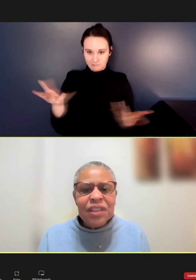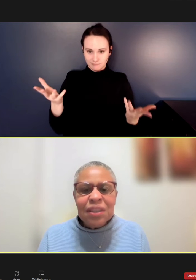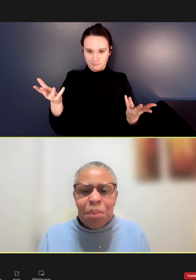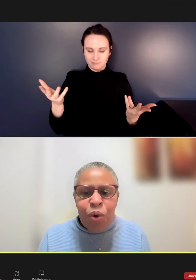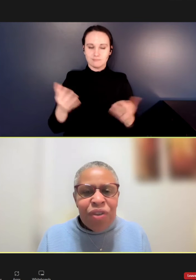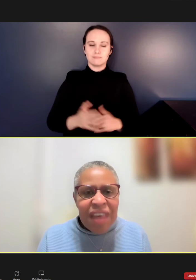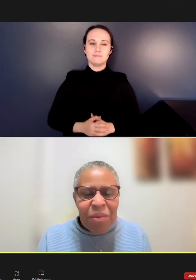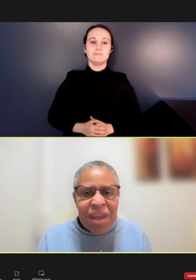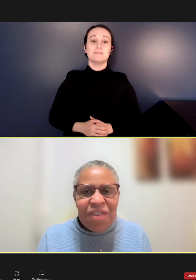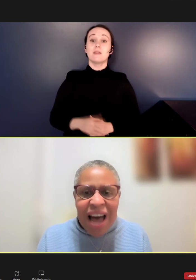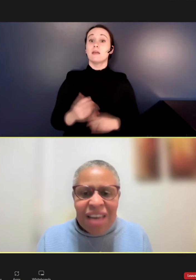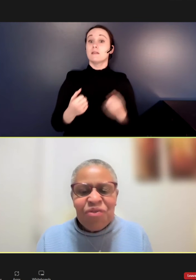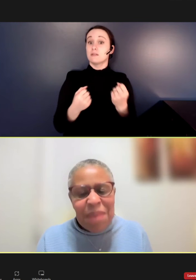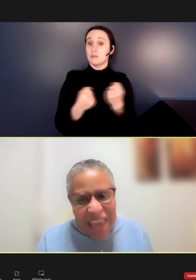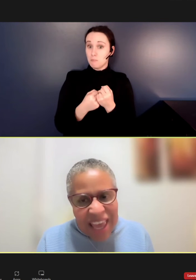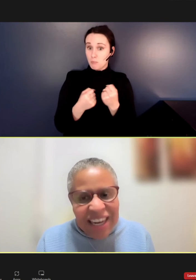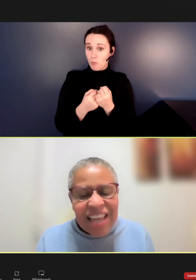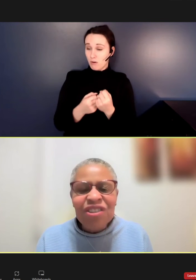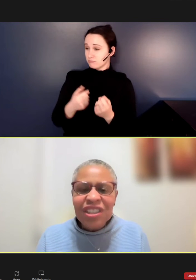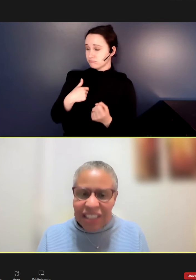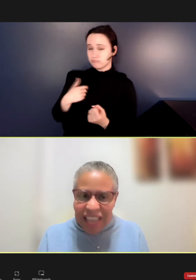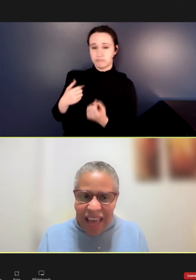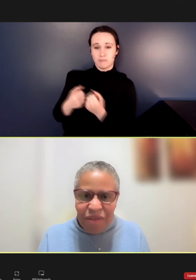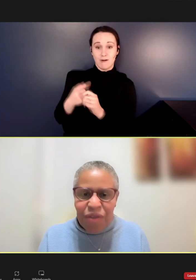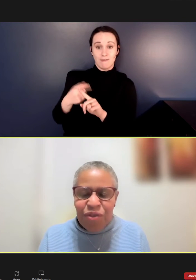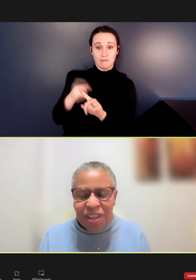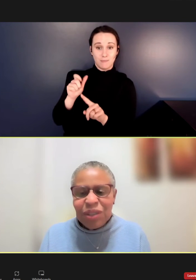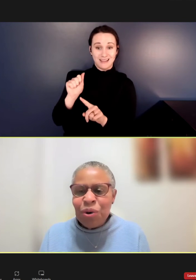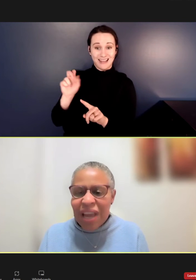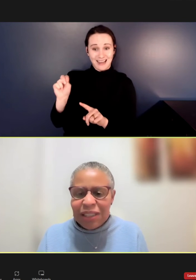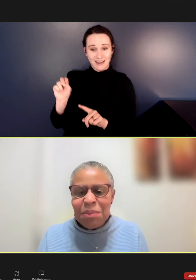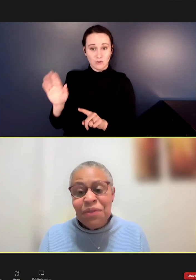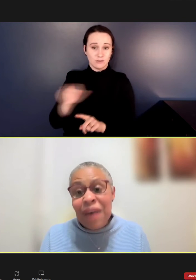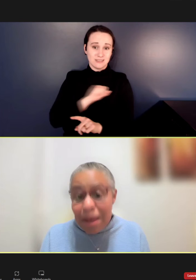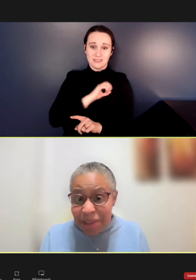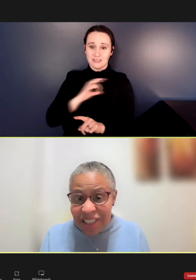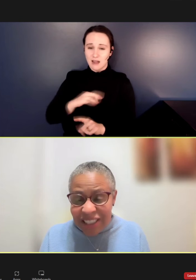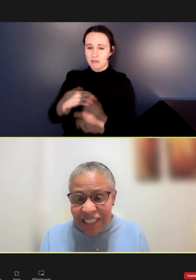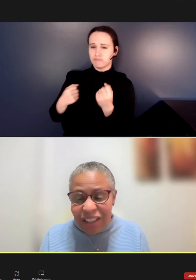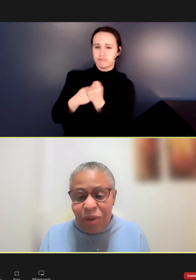The support that we have gotten from Ann and her staff for this work has been fabulous. So,